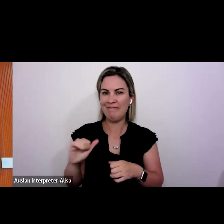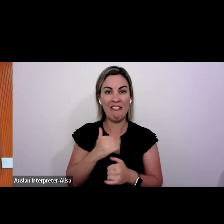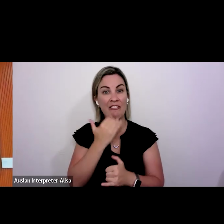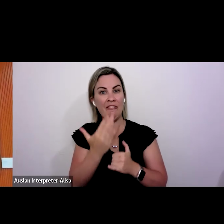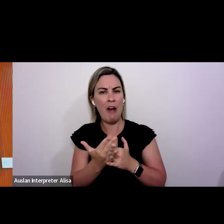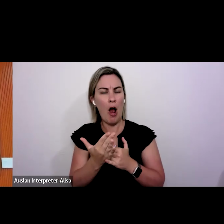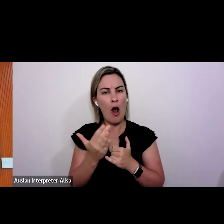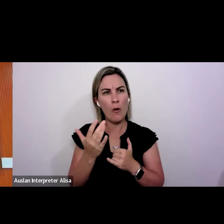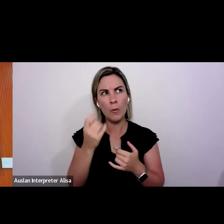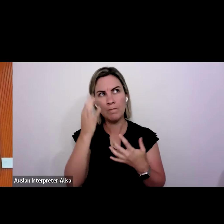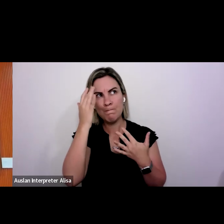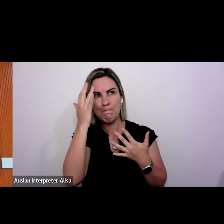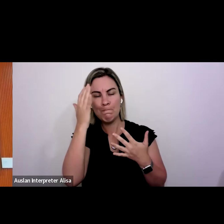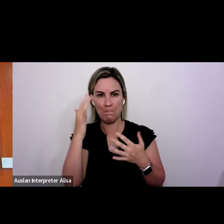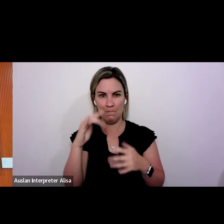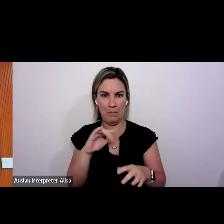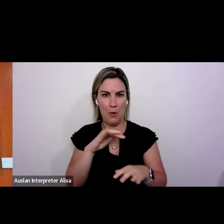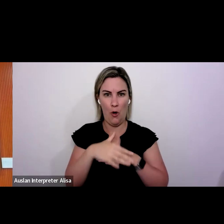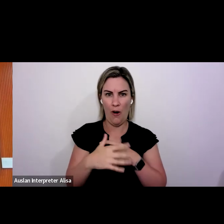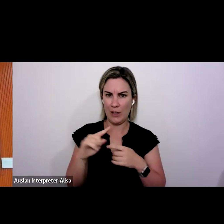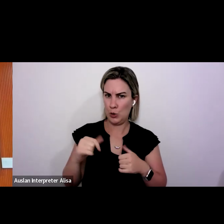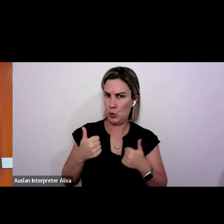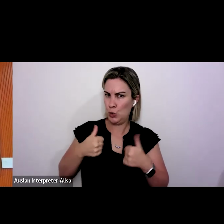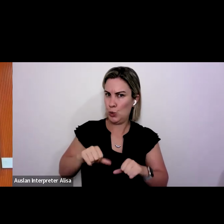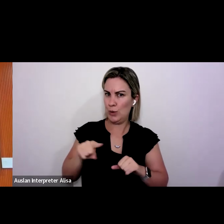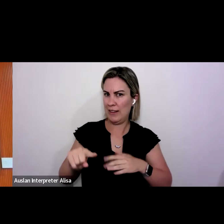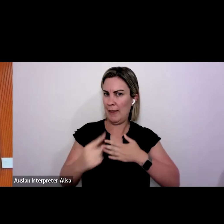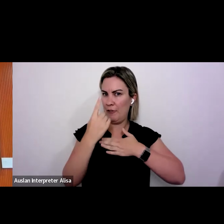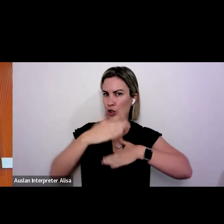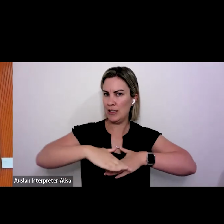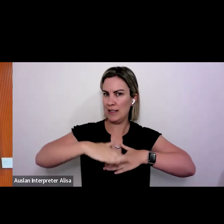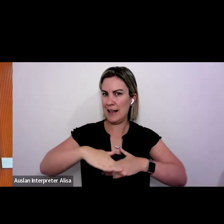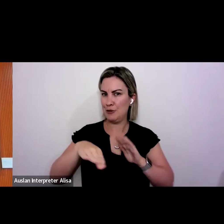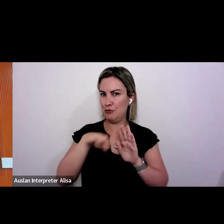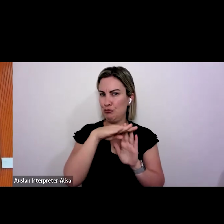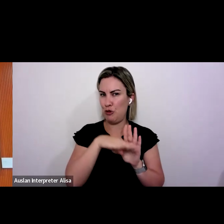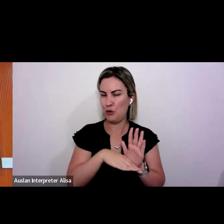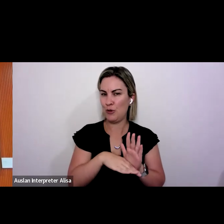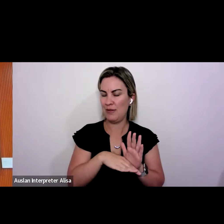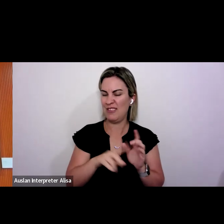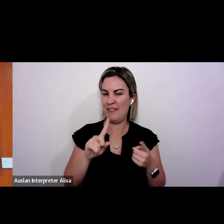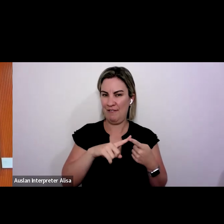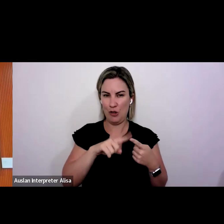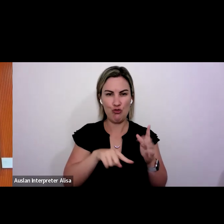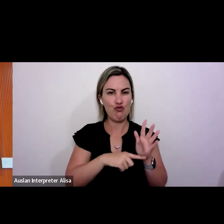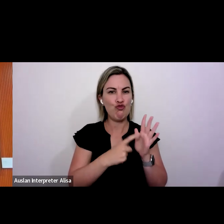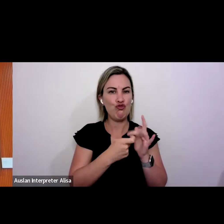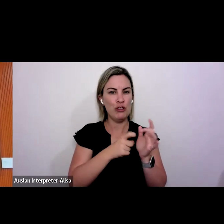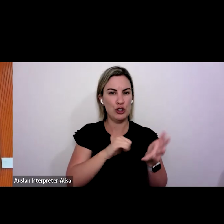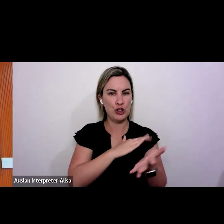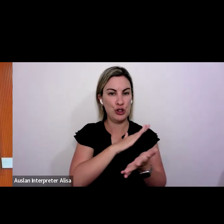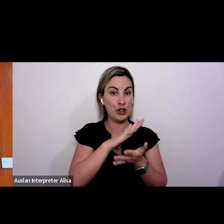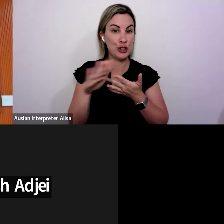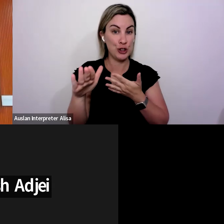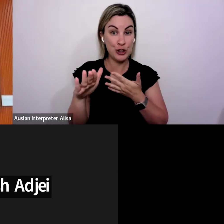I'm going to go to Trish, then Travis will speak, then Paula, and then Jake. So, start with you. Thank you, Trish.